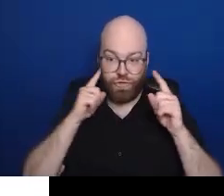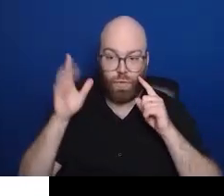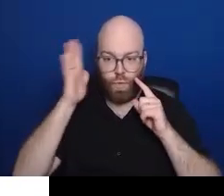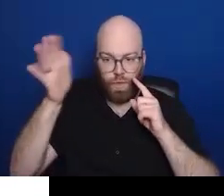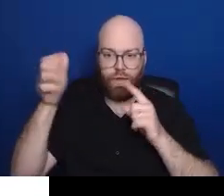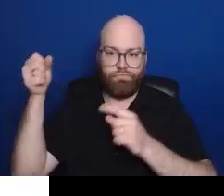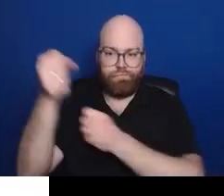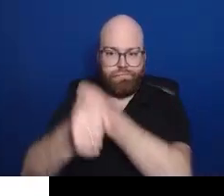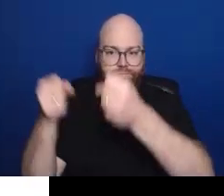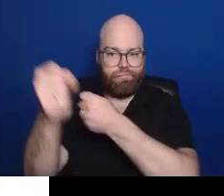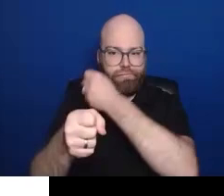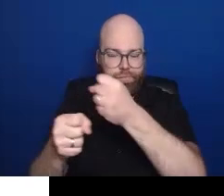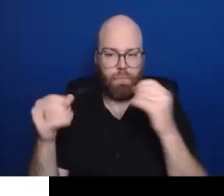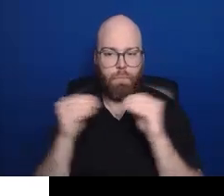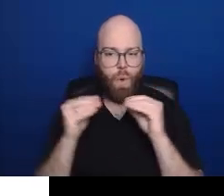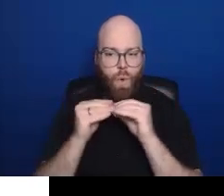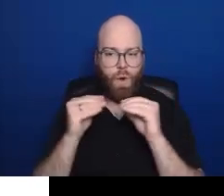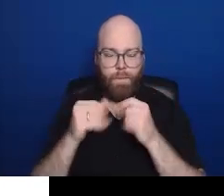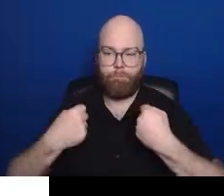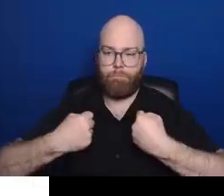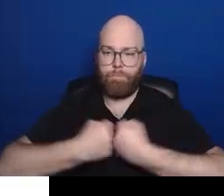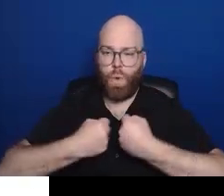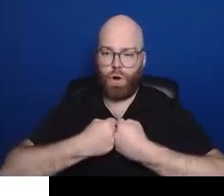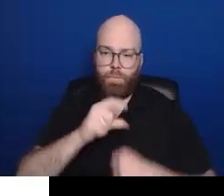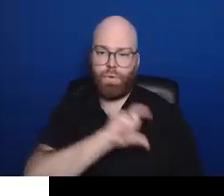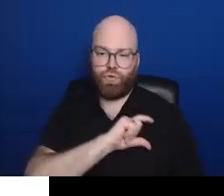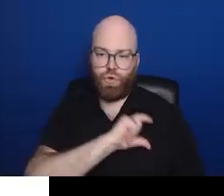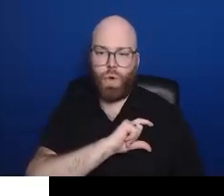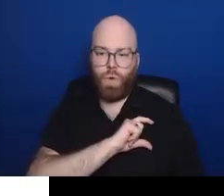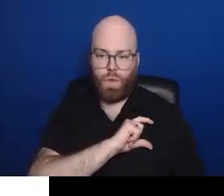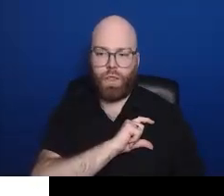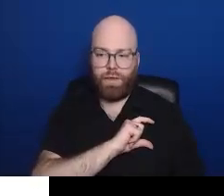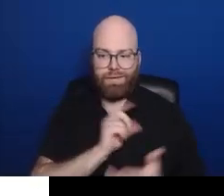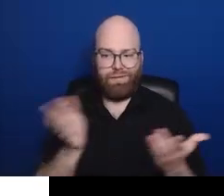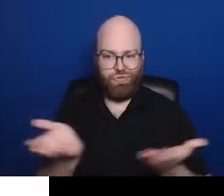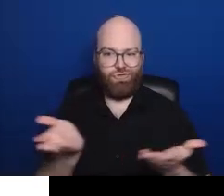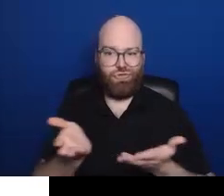protection here in our, in Fresno area.